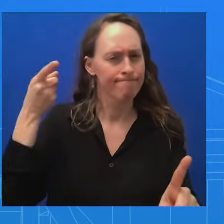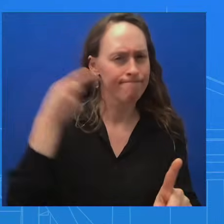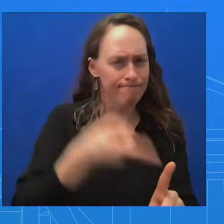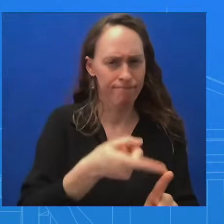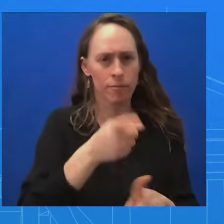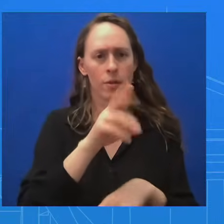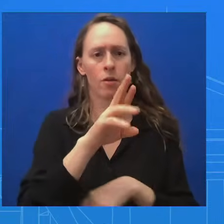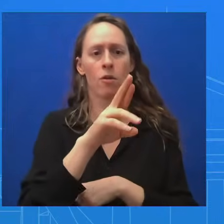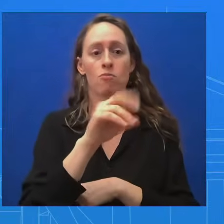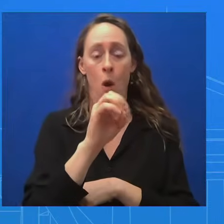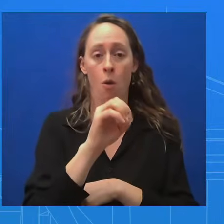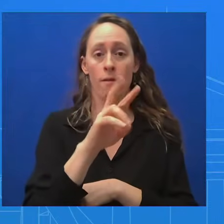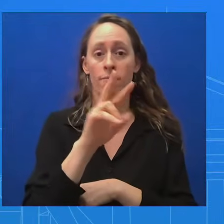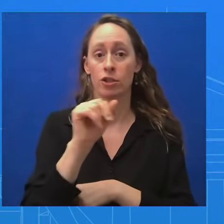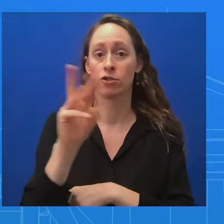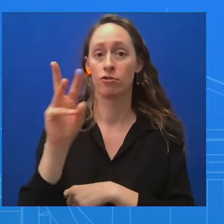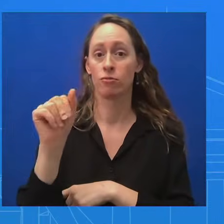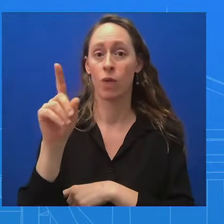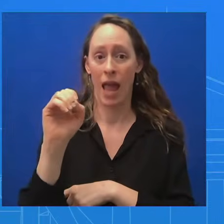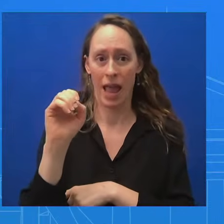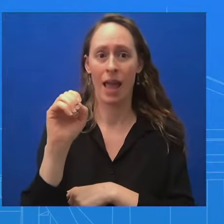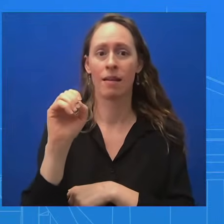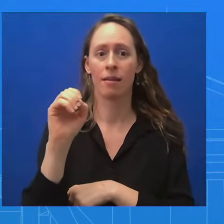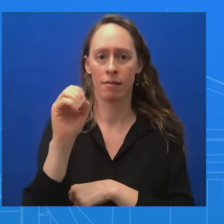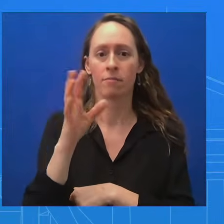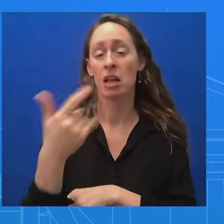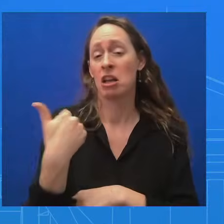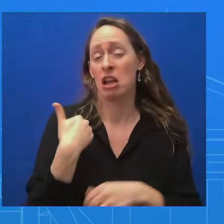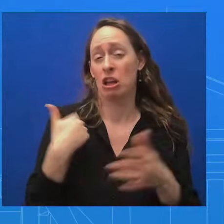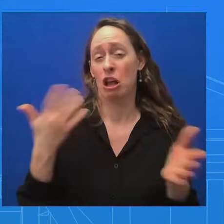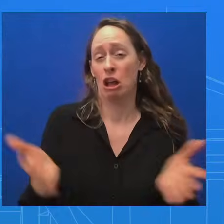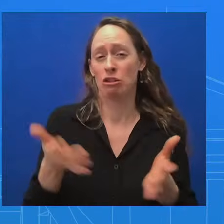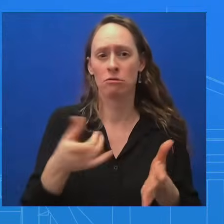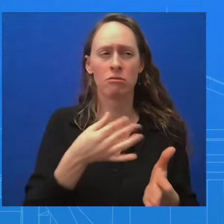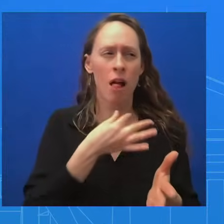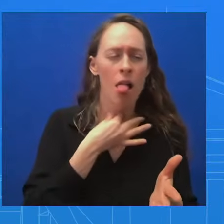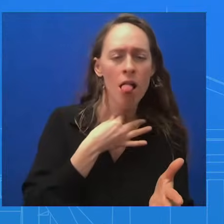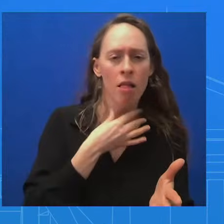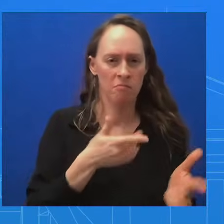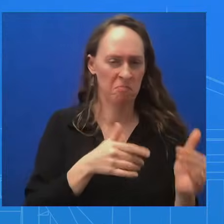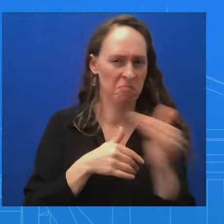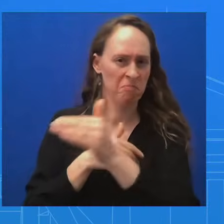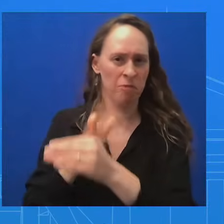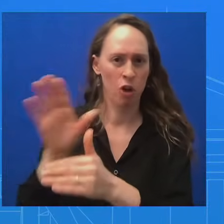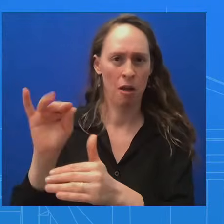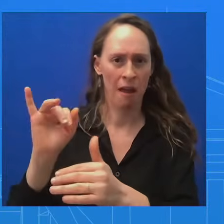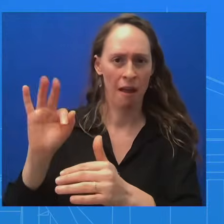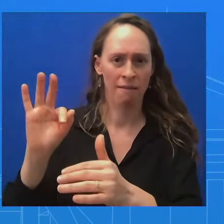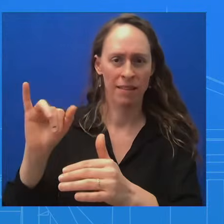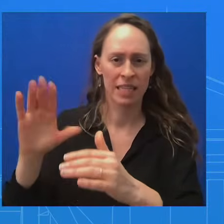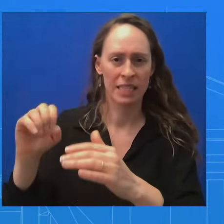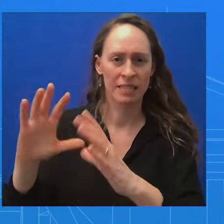And, certainly, we'll have more -- more to share on that. All right. I was t- -- I'm being told to wrap it. Go ahead, Sara. The Press: Thanks, Karine.